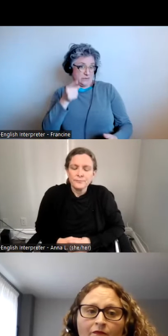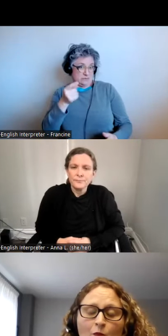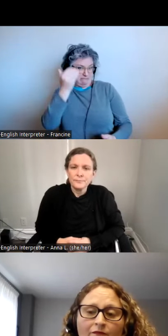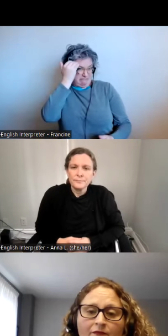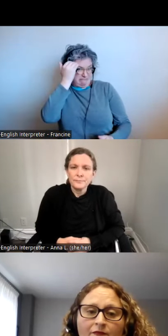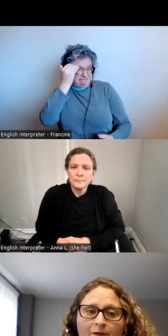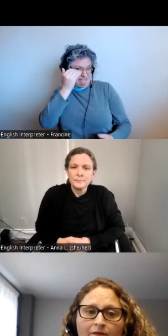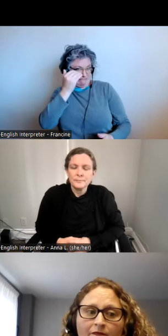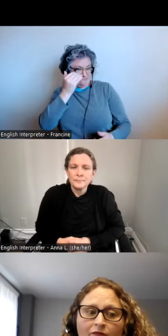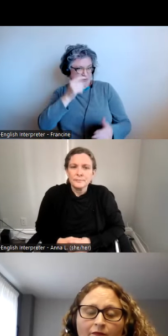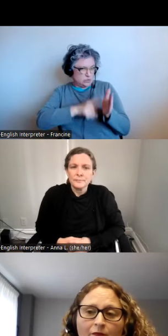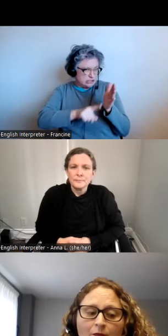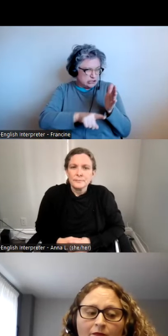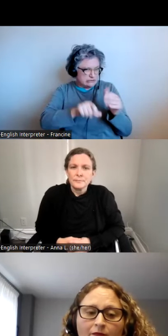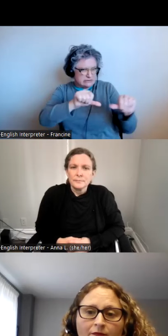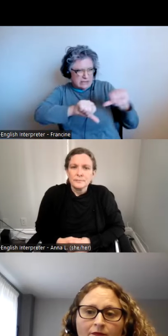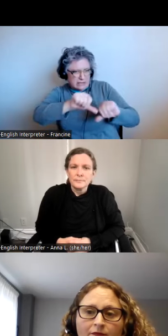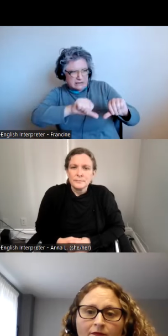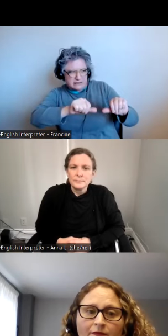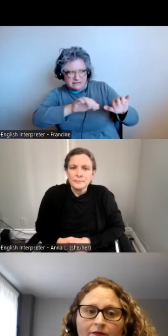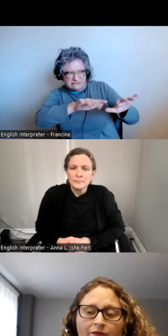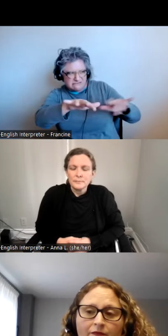you may or may not be privy to , you know, what some of the